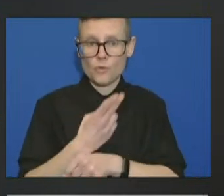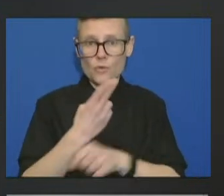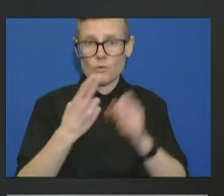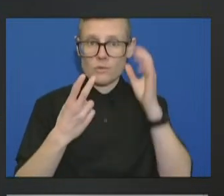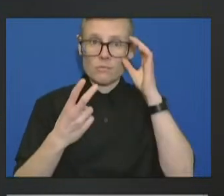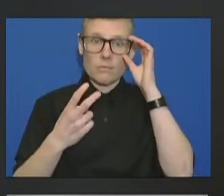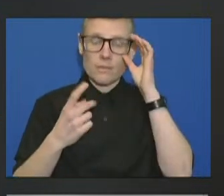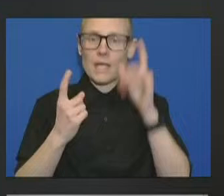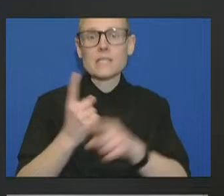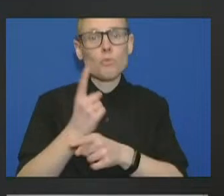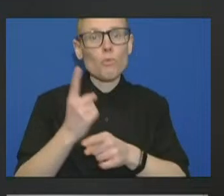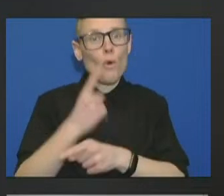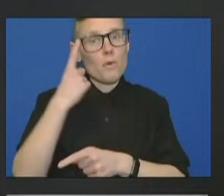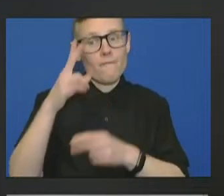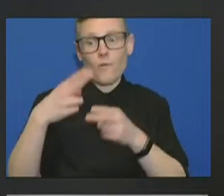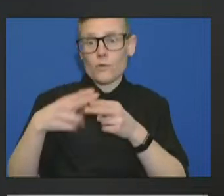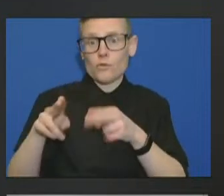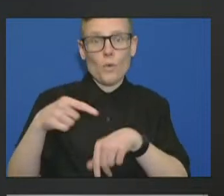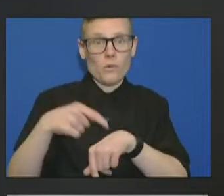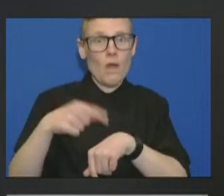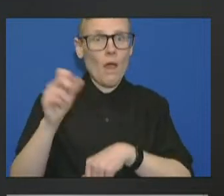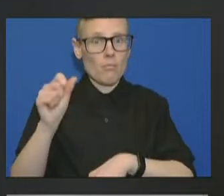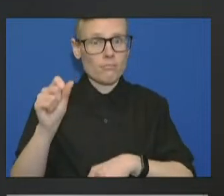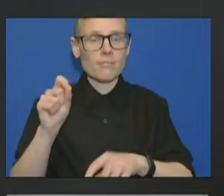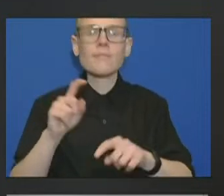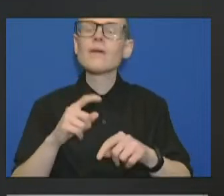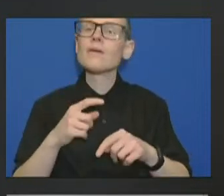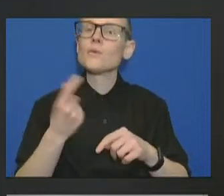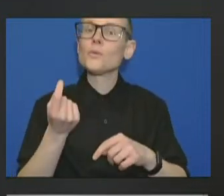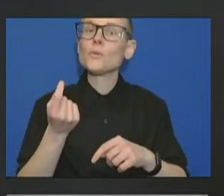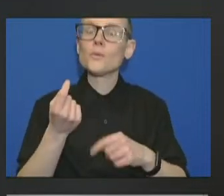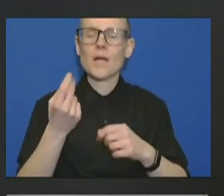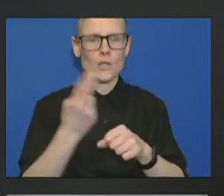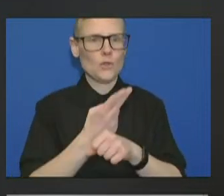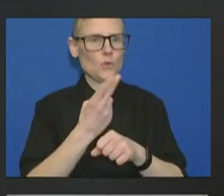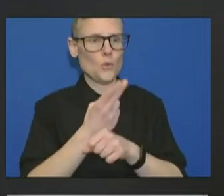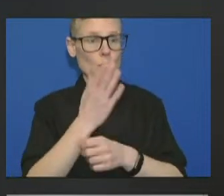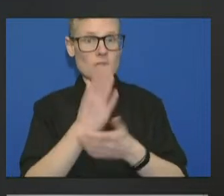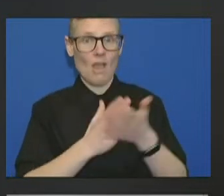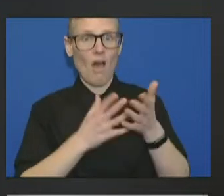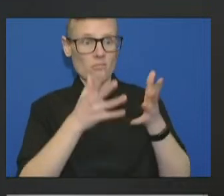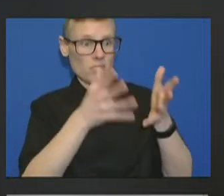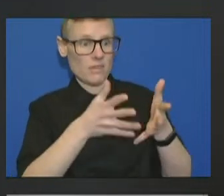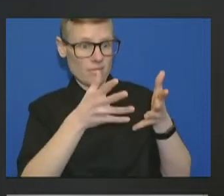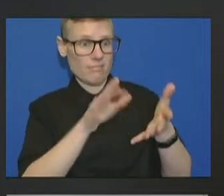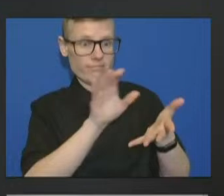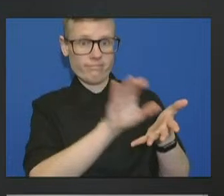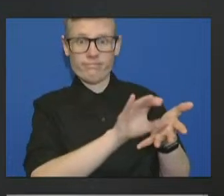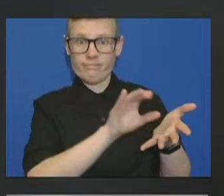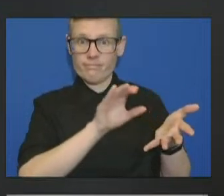accounting trick that is often used, and it's a very appropriate thing to do in a